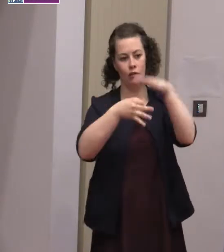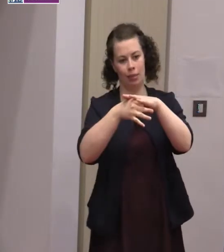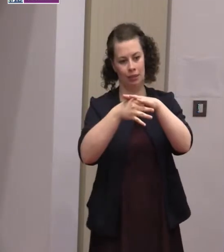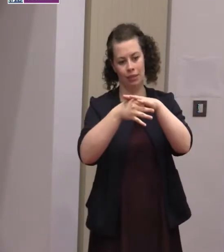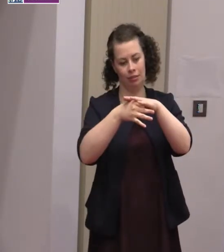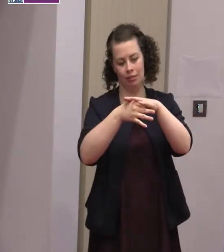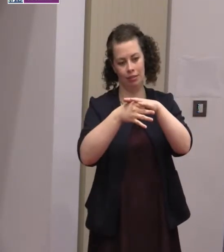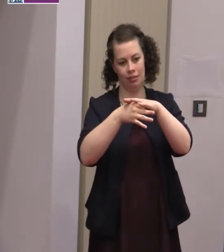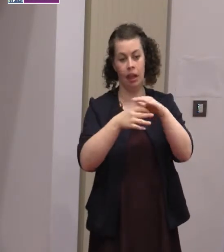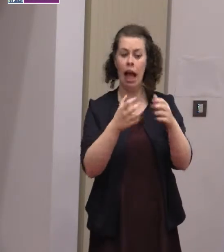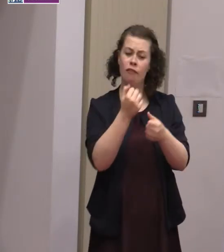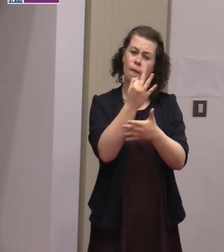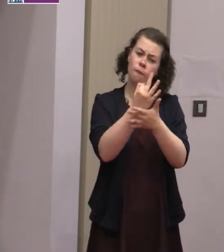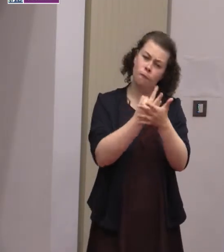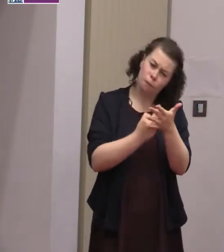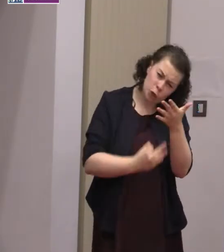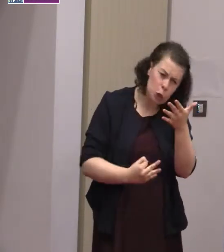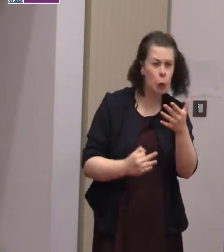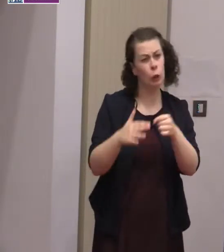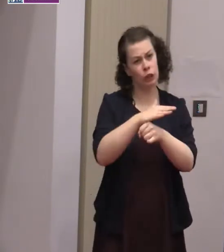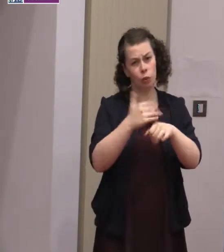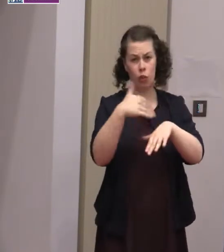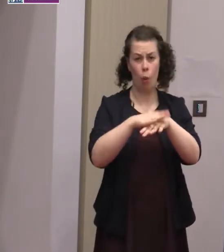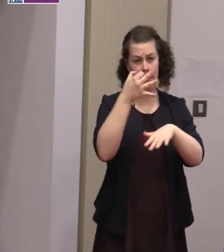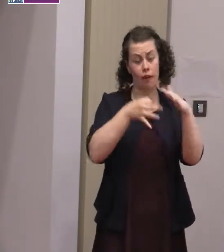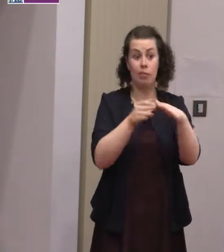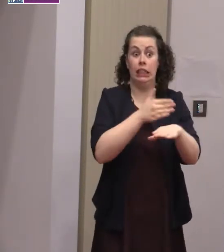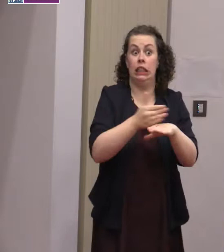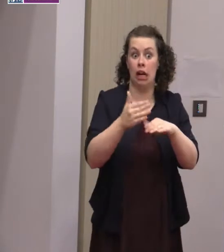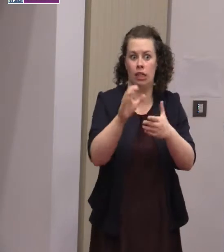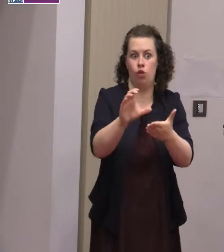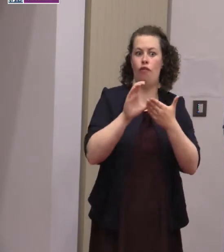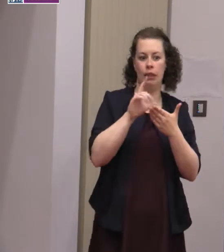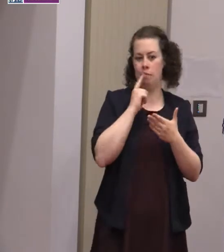been a few cases where the state has begun to take this up.